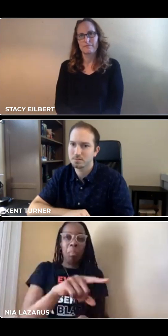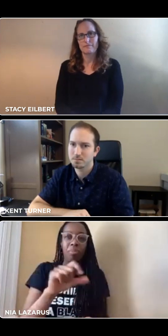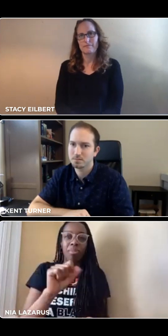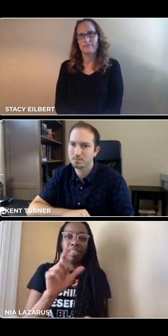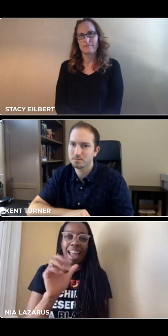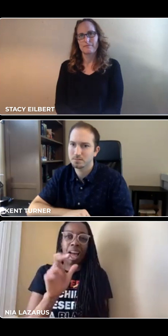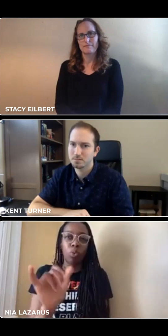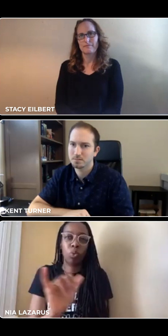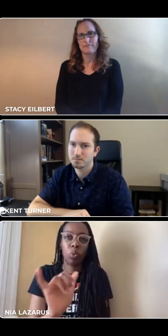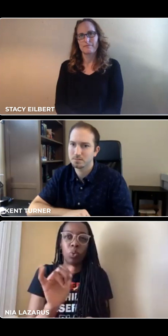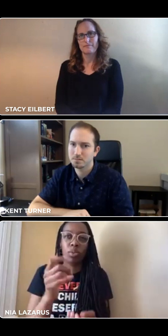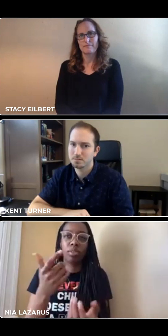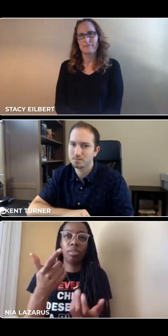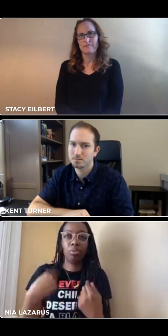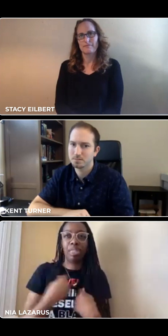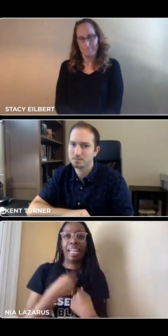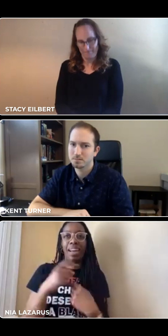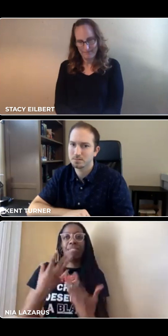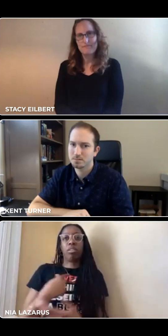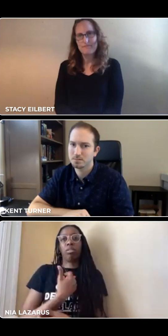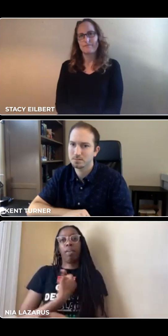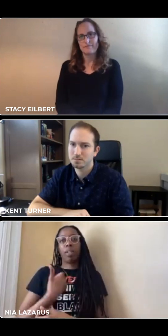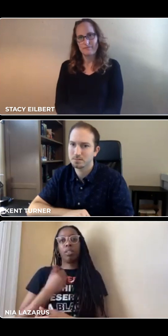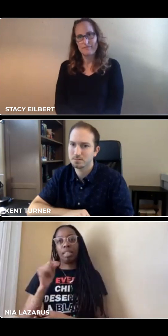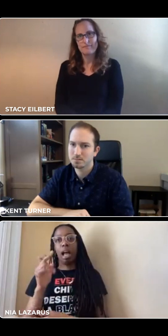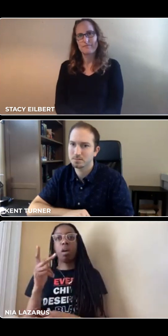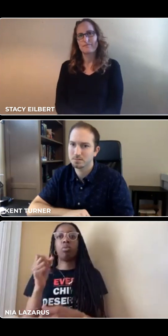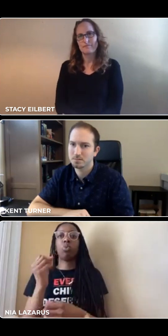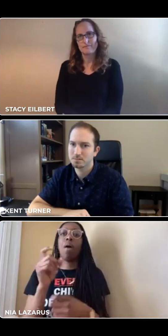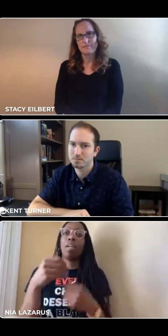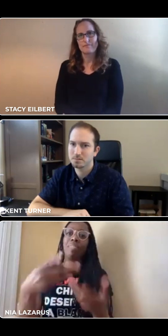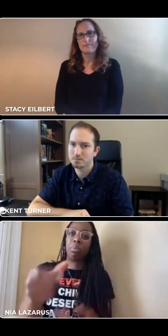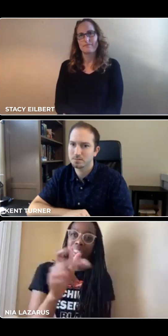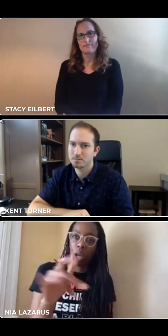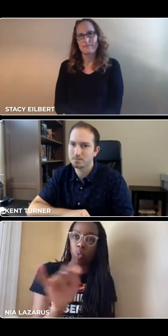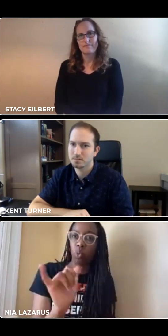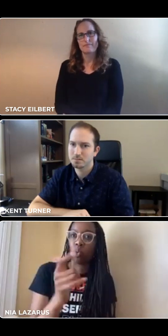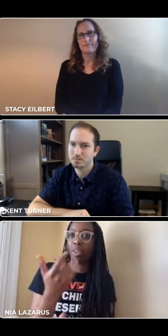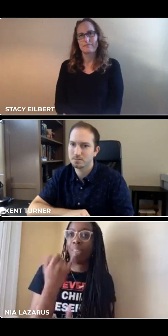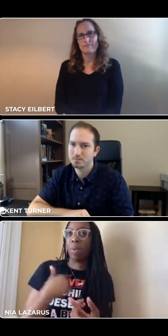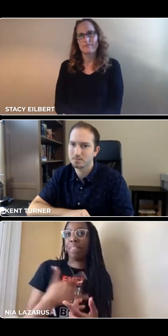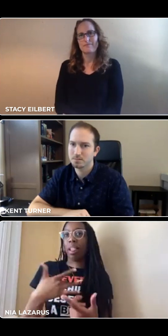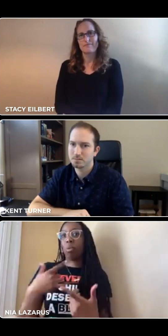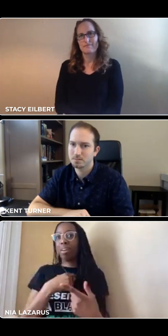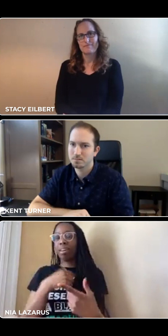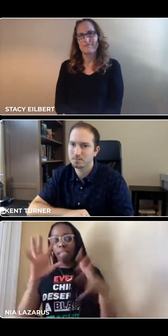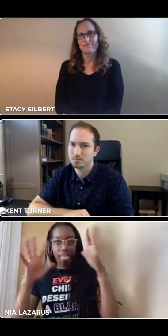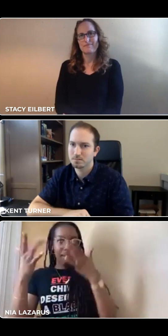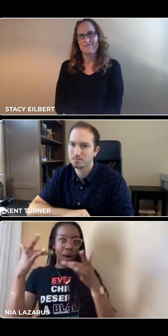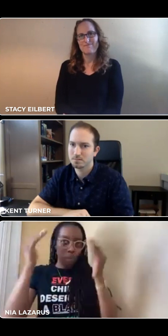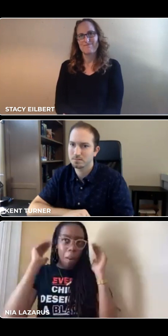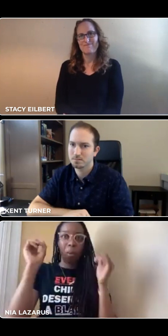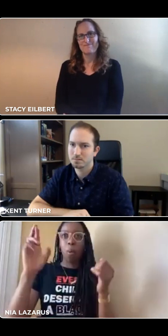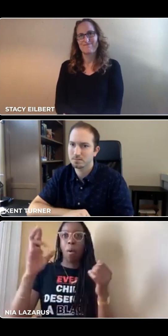functioning, status quo, day-to-day. And so we need to allow the students to have that space too. We've got to give ourselves some slack. We've got to cut them some slack. As